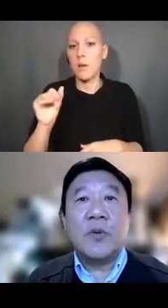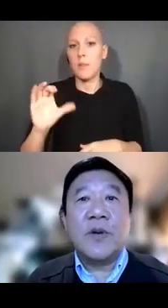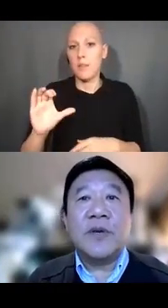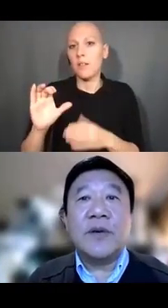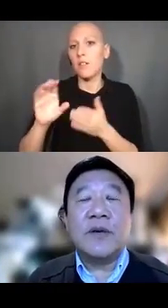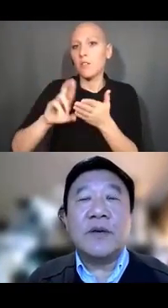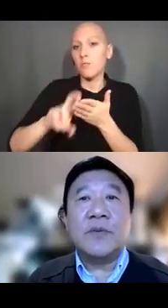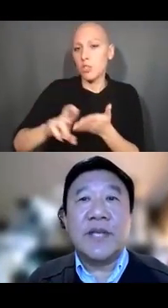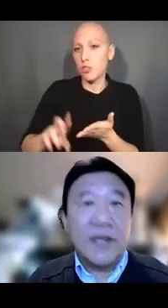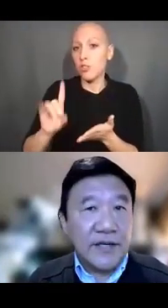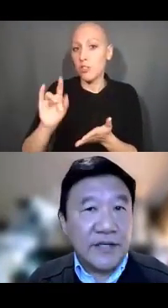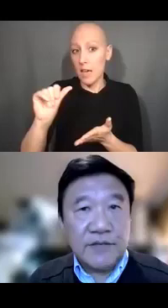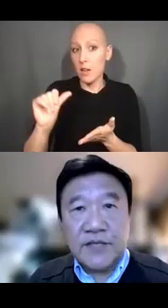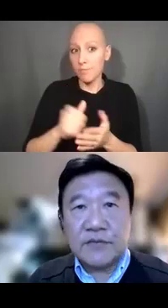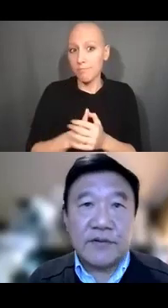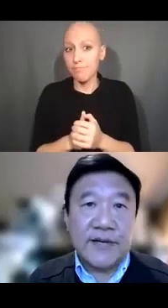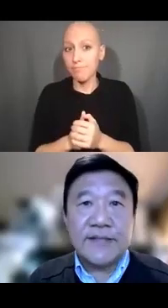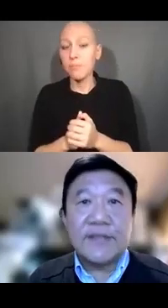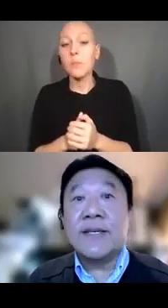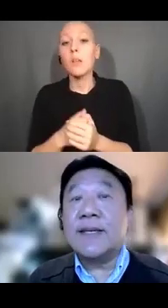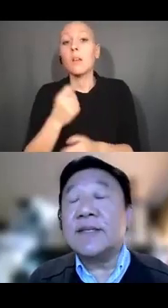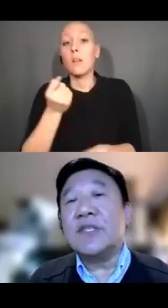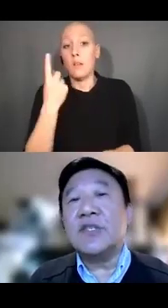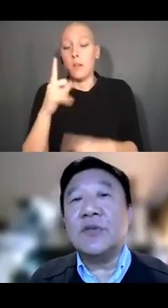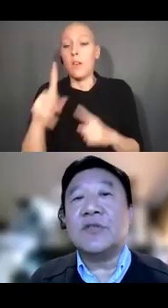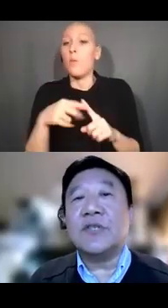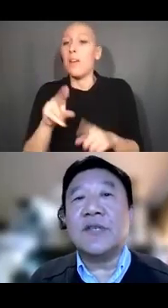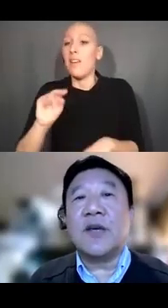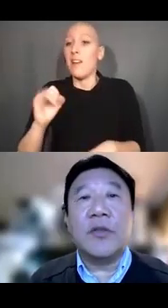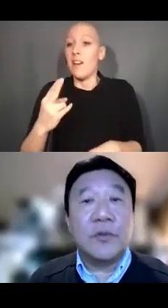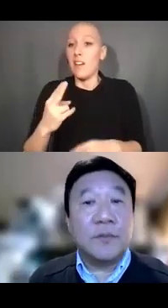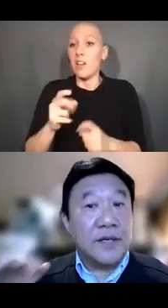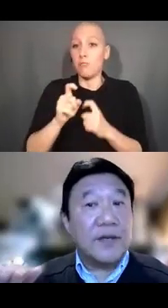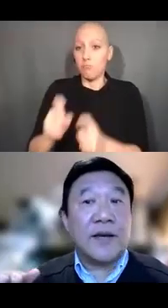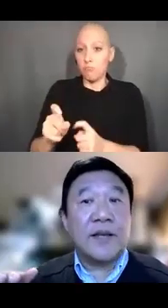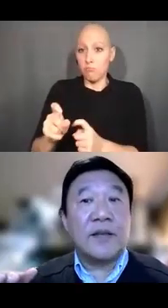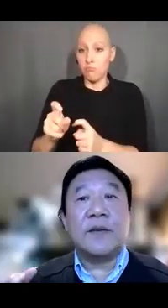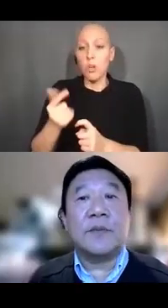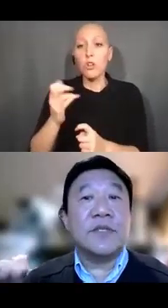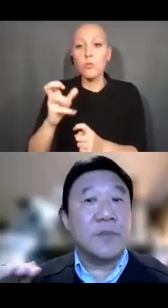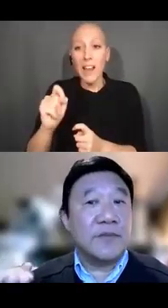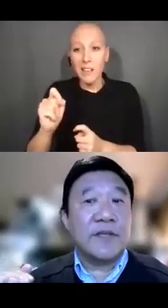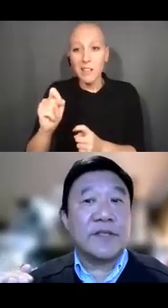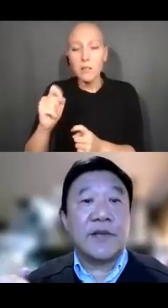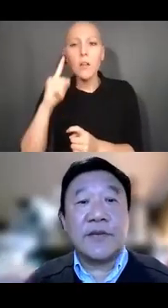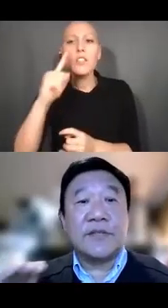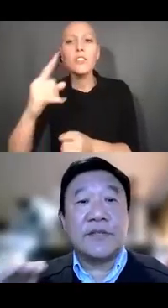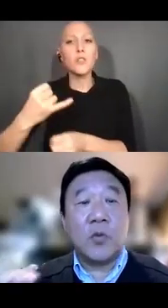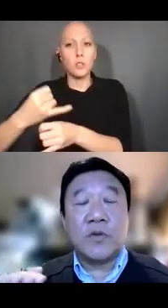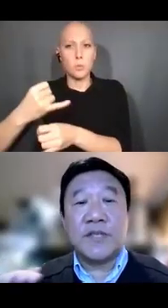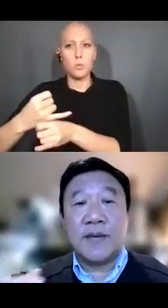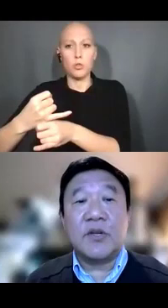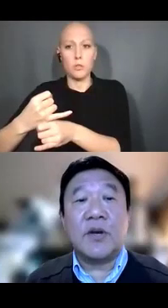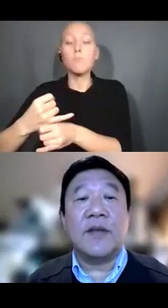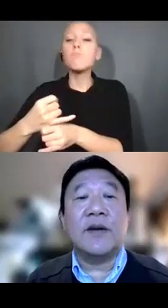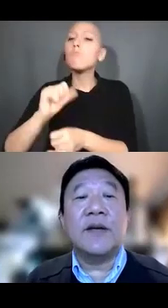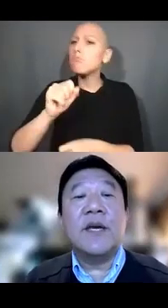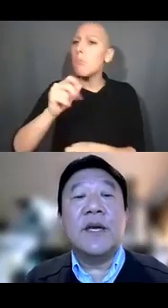when the NIH gives out grants, it's to institutions, although the PI, Principal Investigator, is of course named on there,